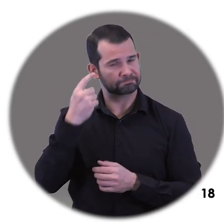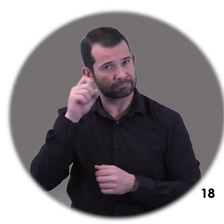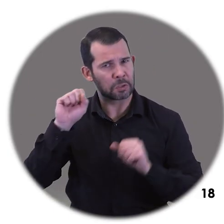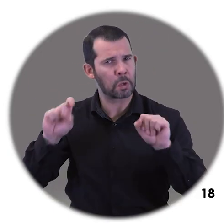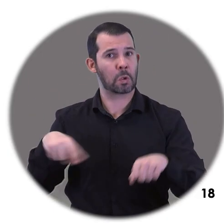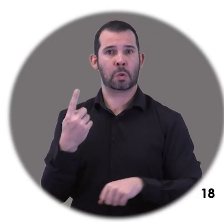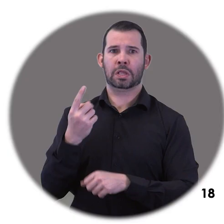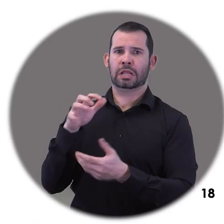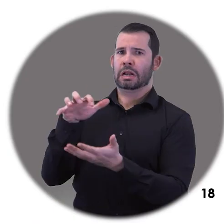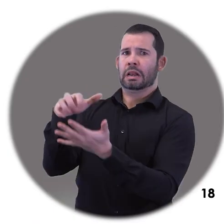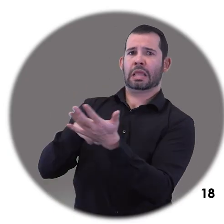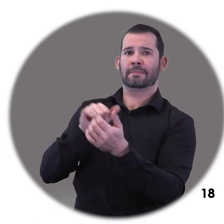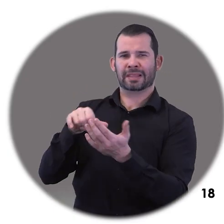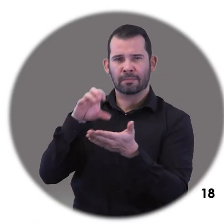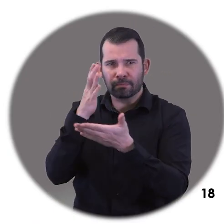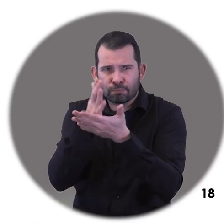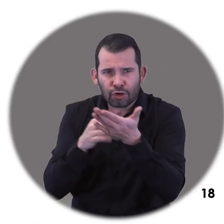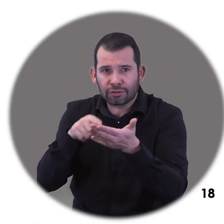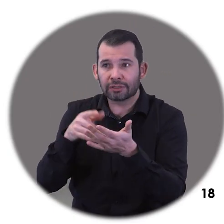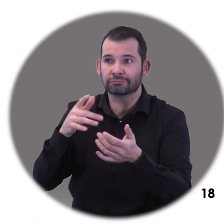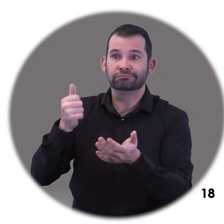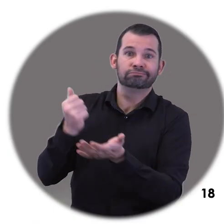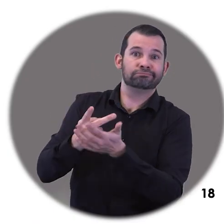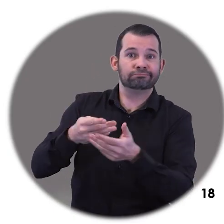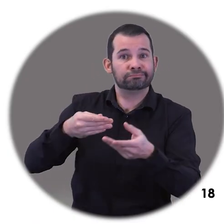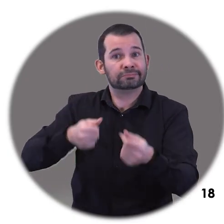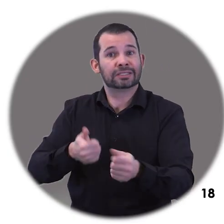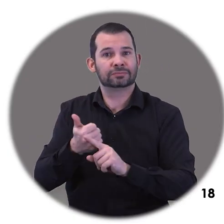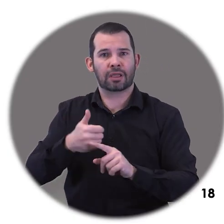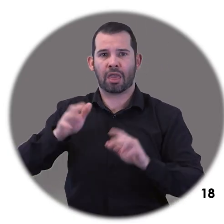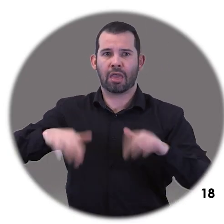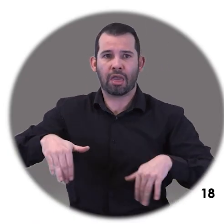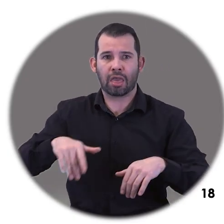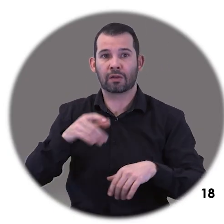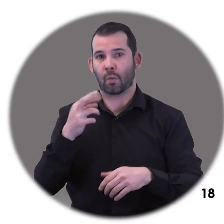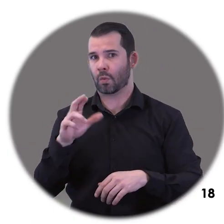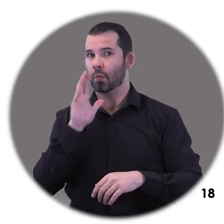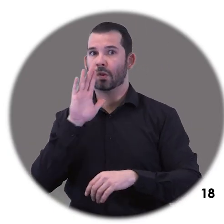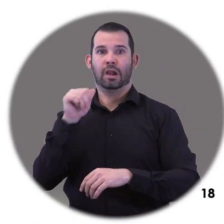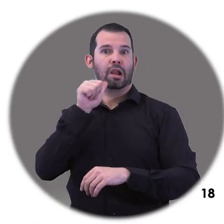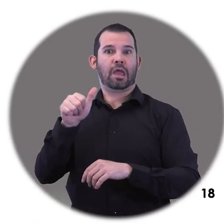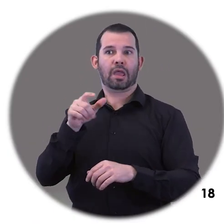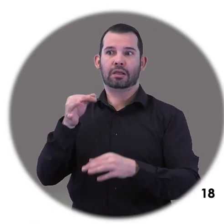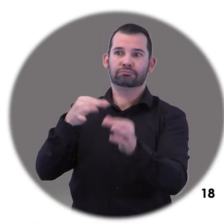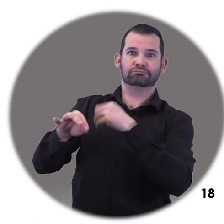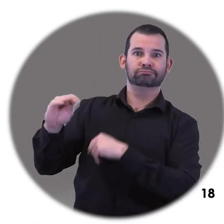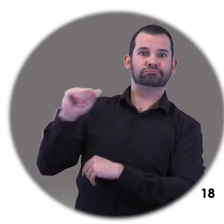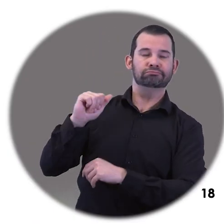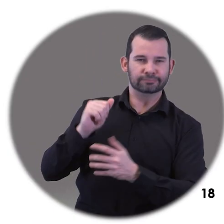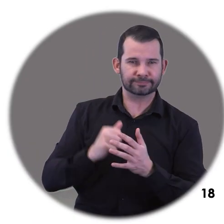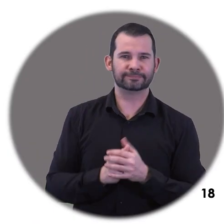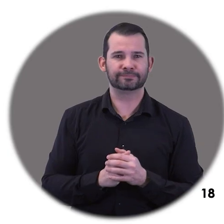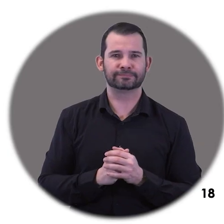You can only claim the portion of an eligible expense that has not been or will not be reimbursed.